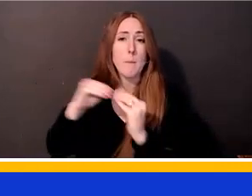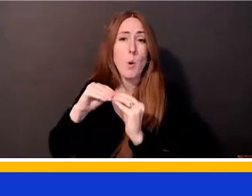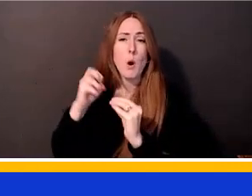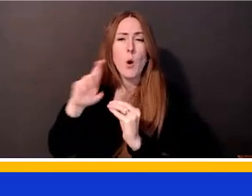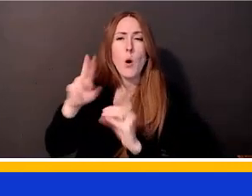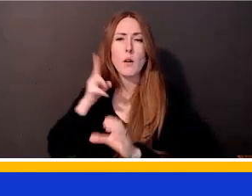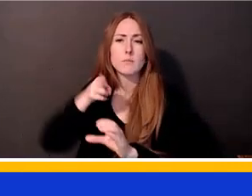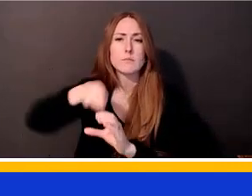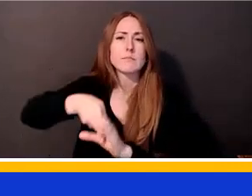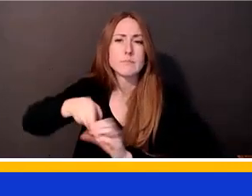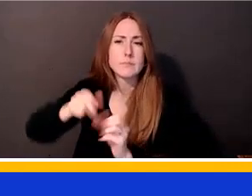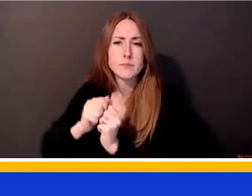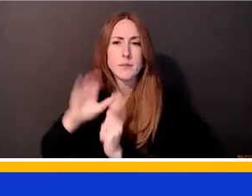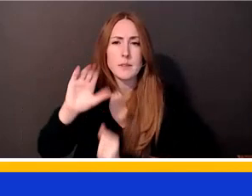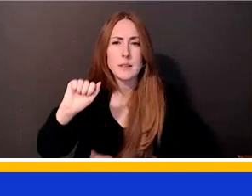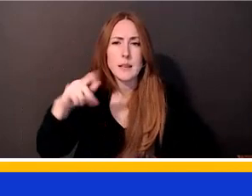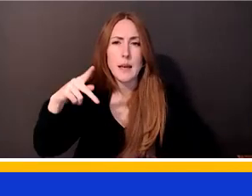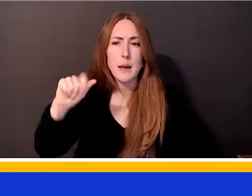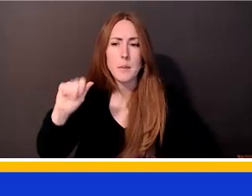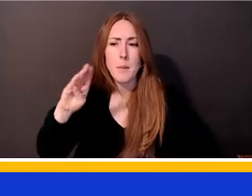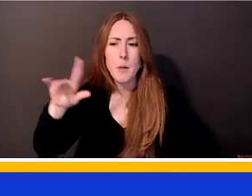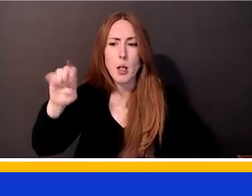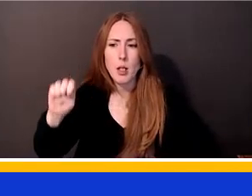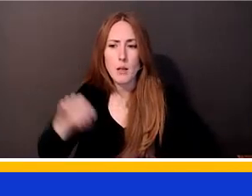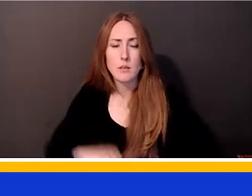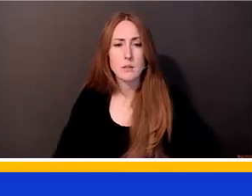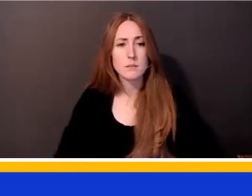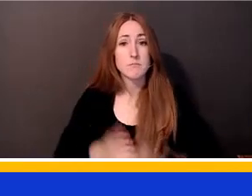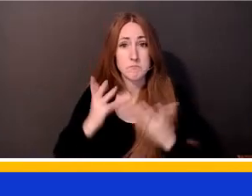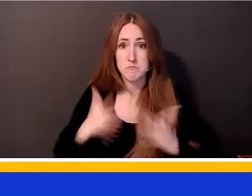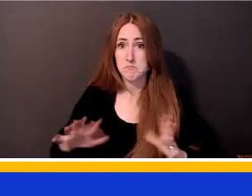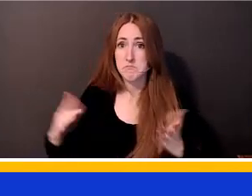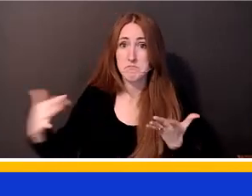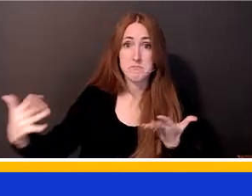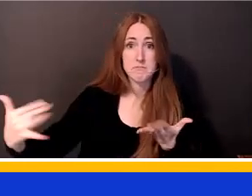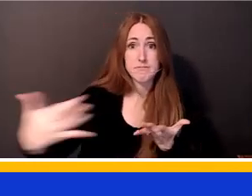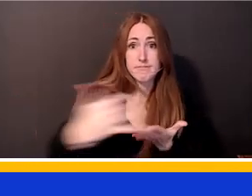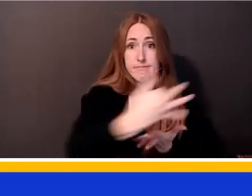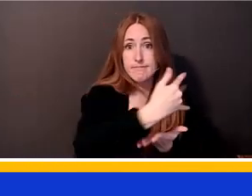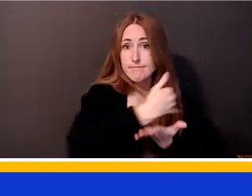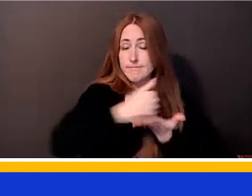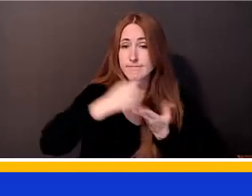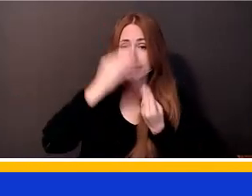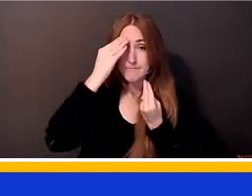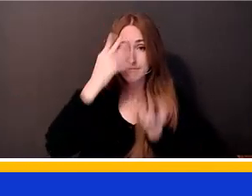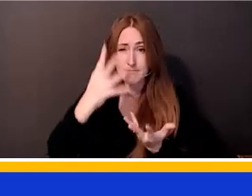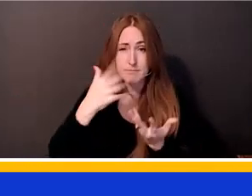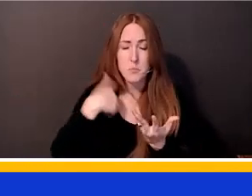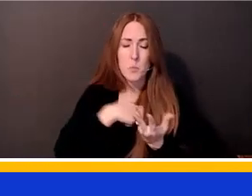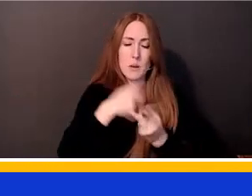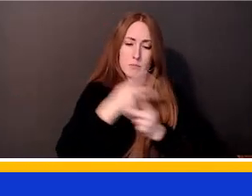And after we collected all of this information, we used it to develop an implementation plan